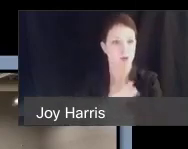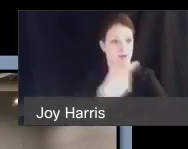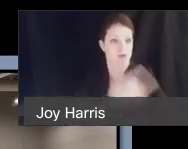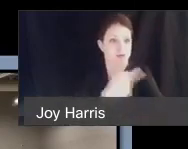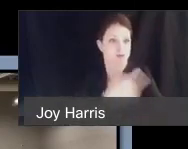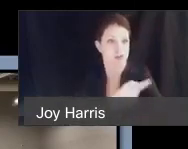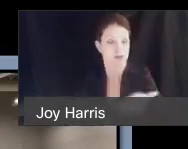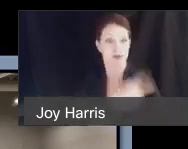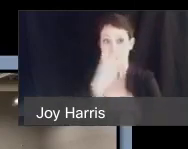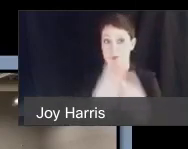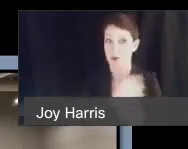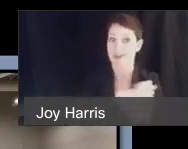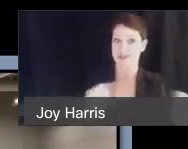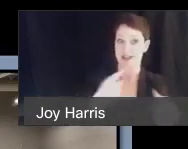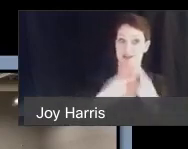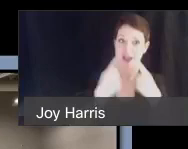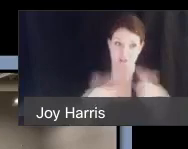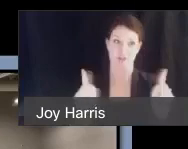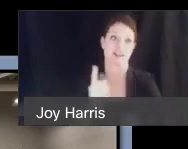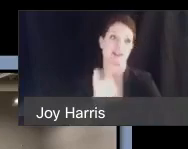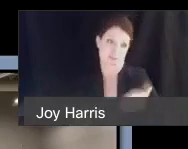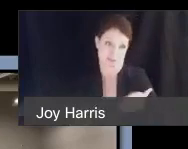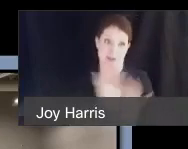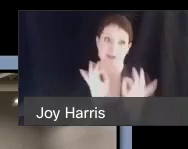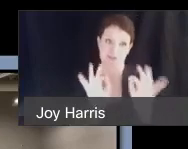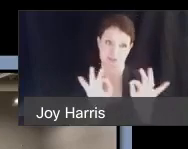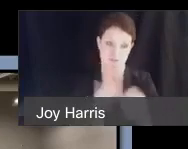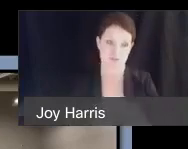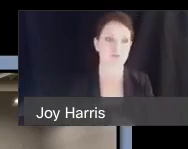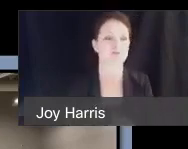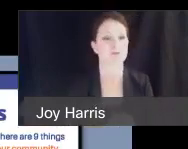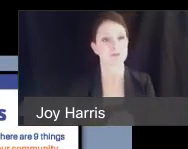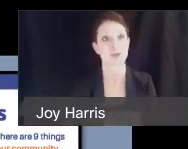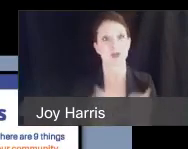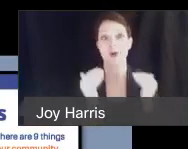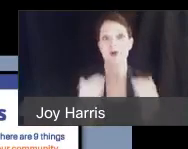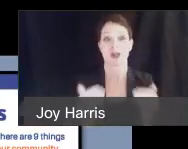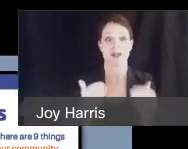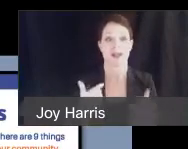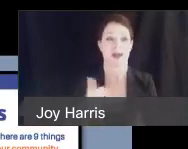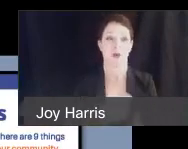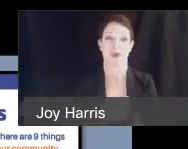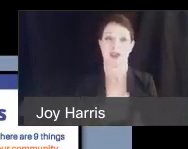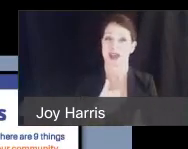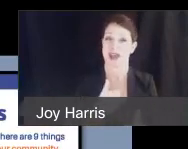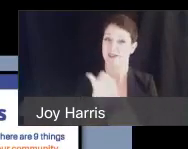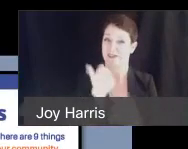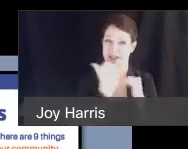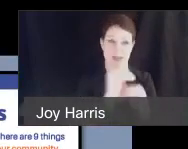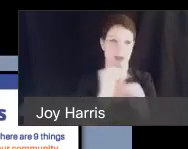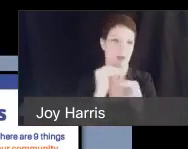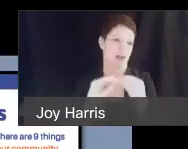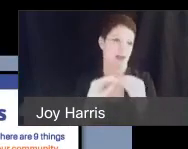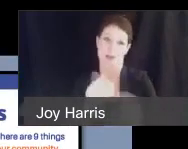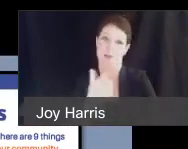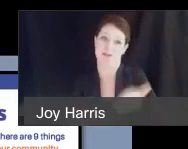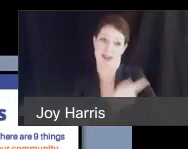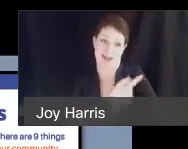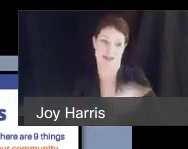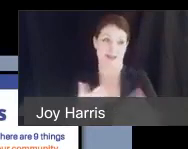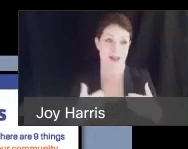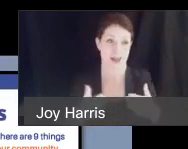safe and effective. Right now, we have a very small supply of vaccine. Only people in the Pennsylvania